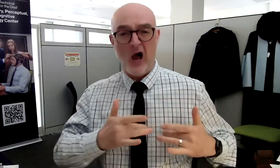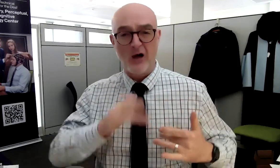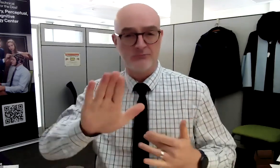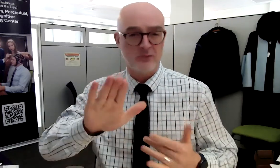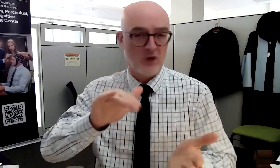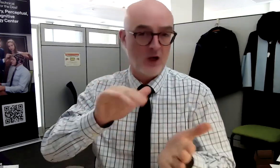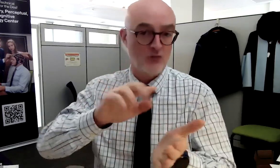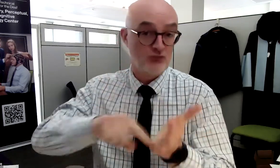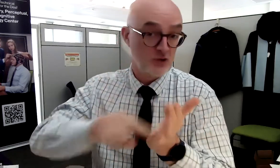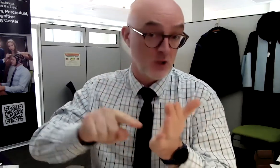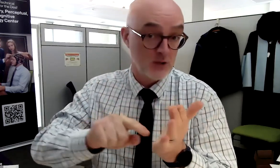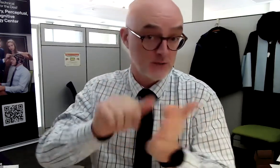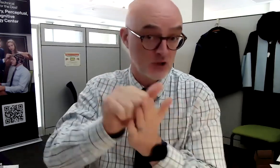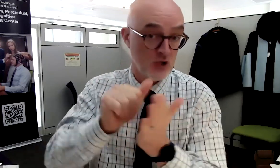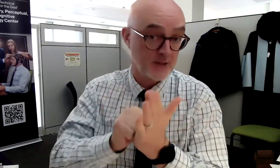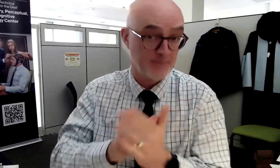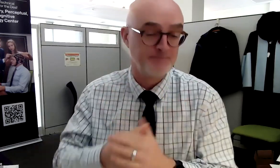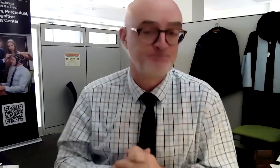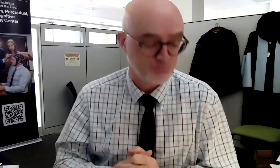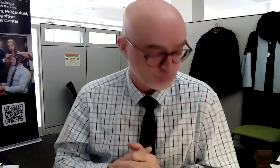at the heart of their research agenda.